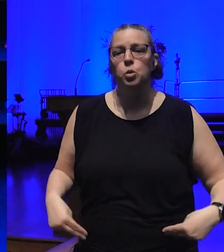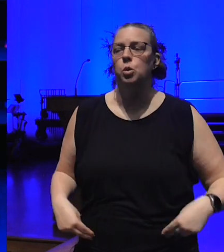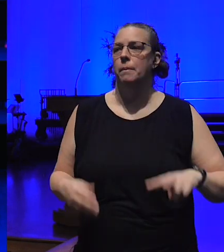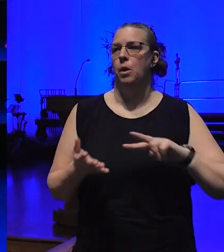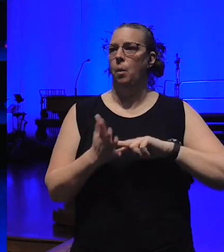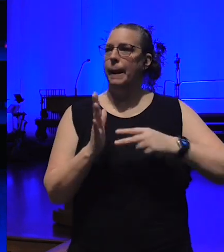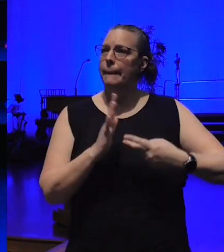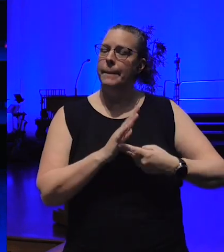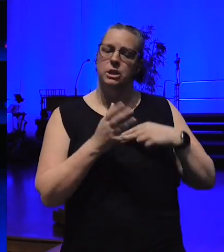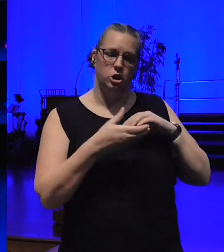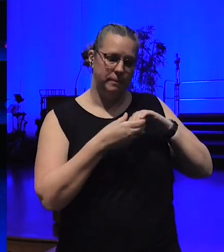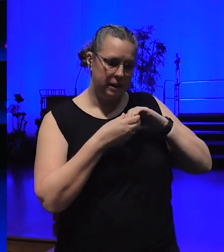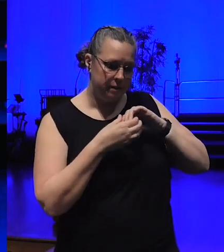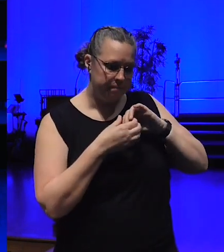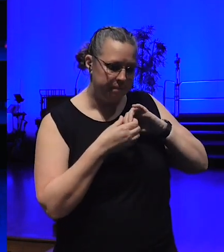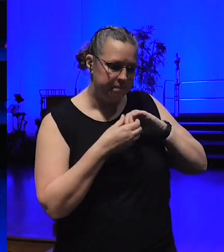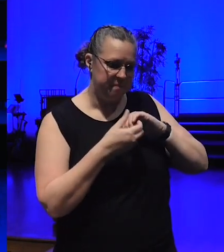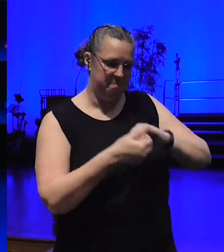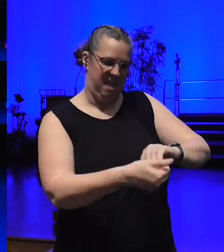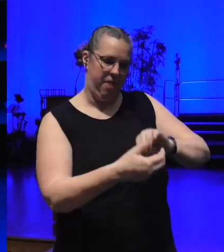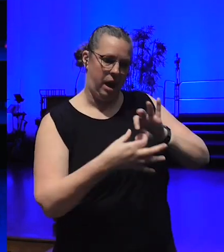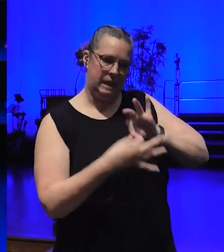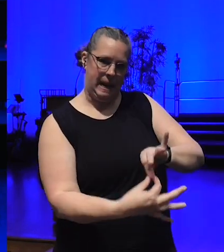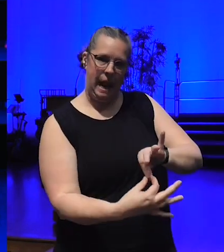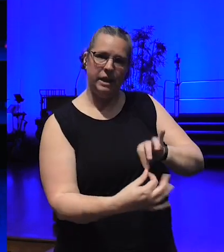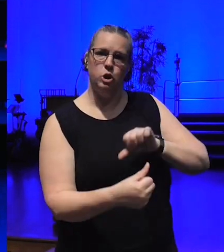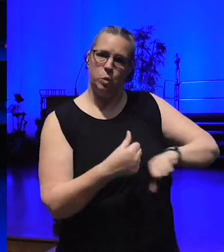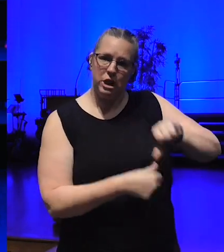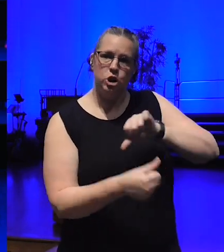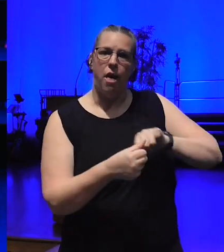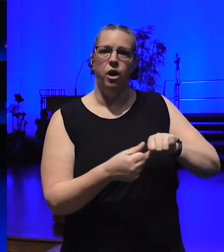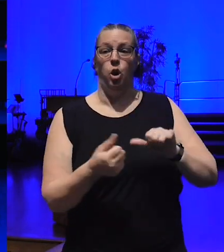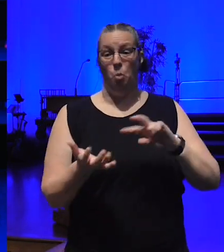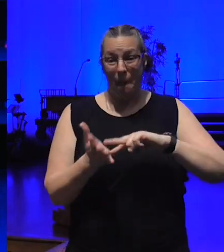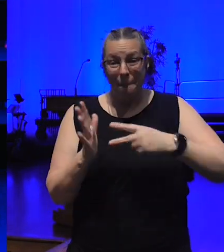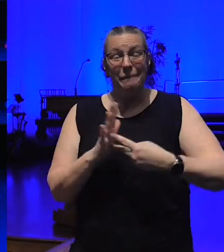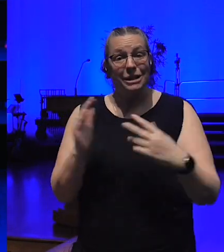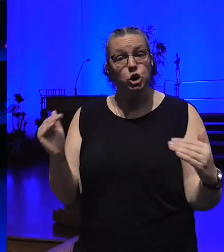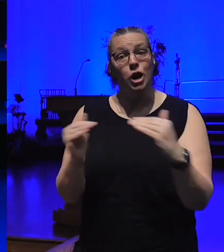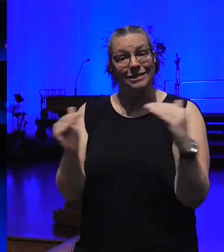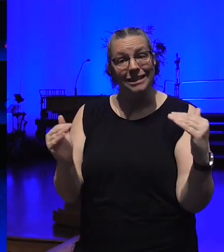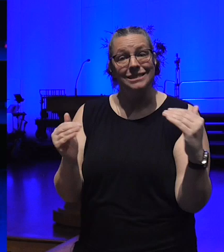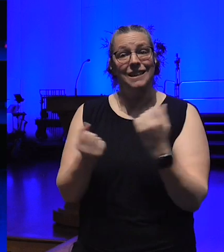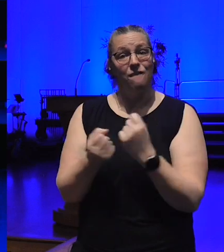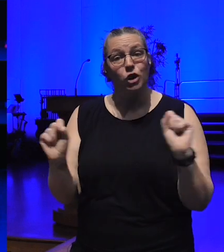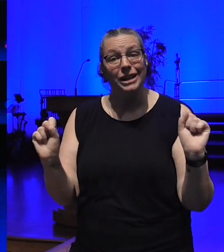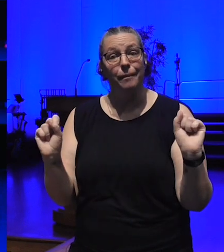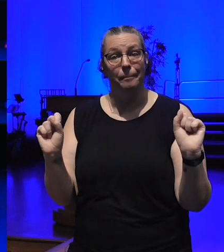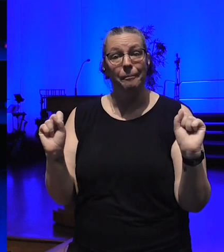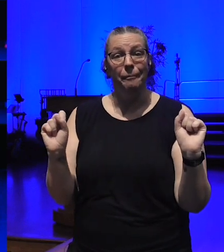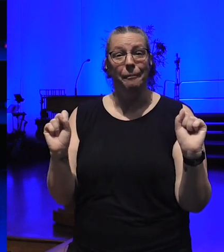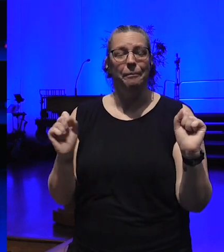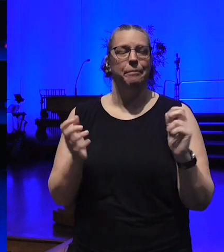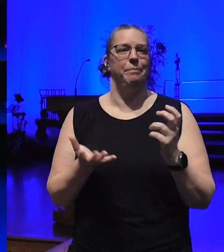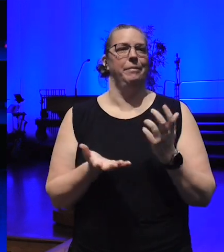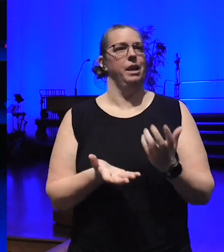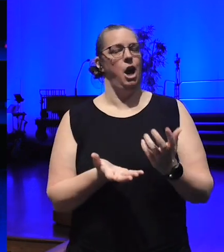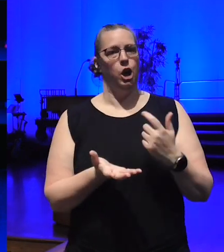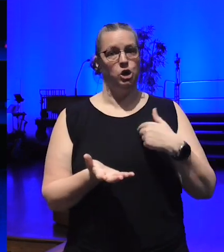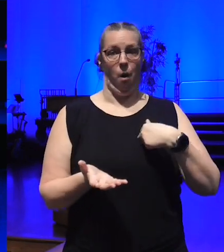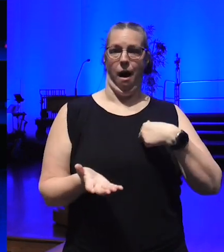means to be connected to each other what Justice Means what Freedom means um and I have found in